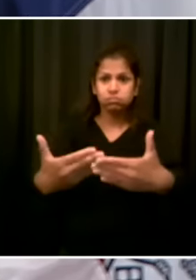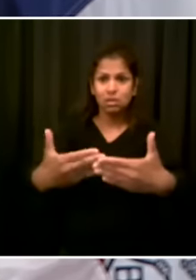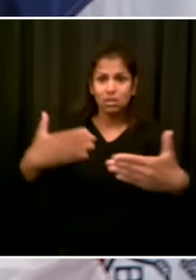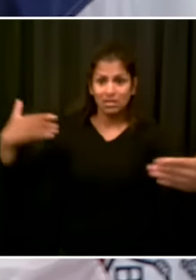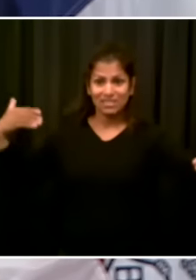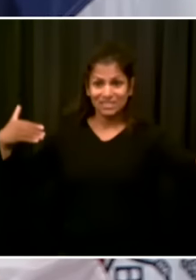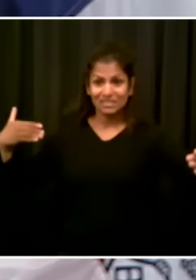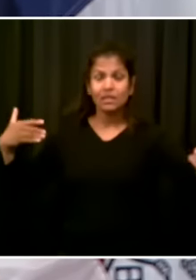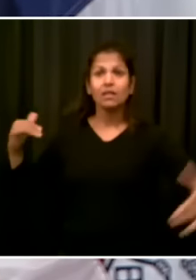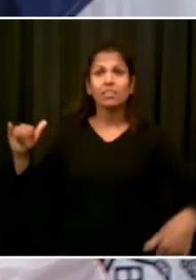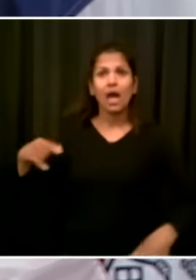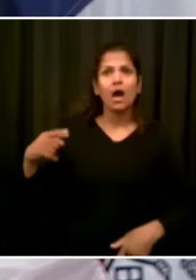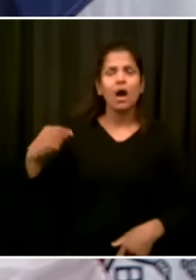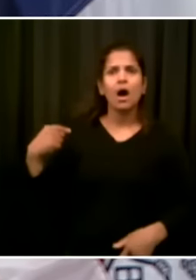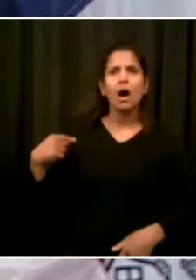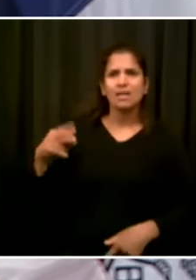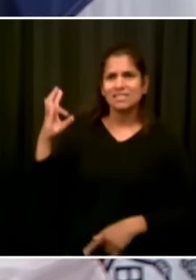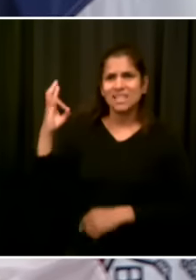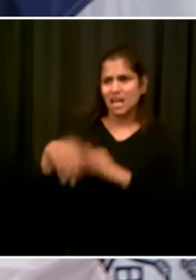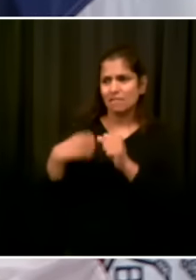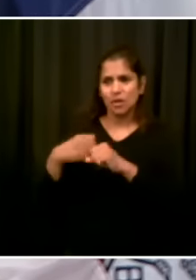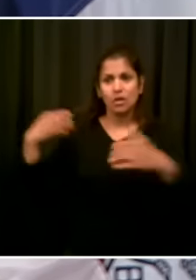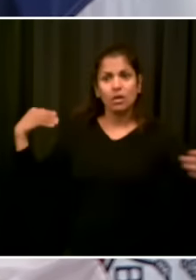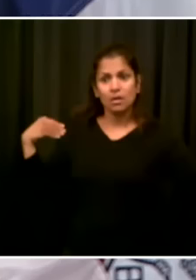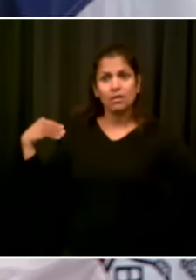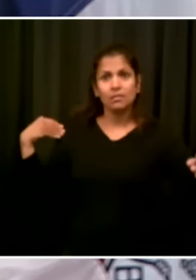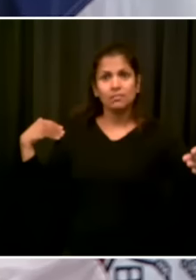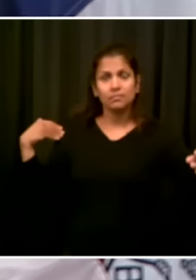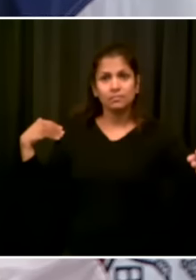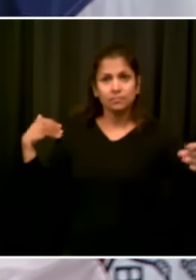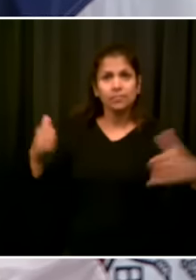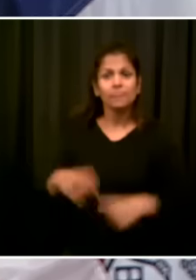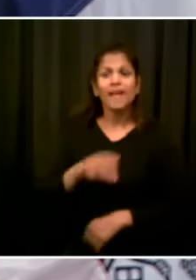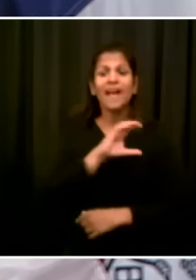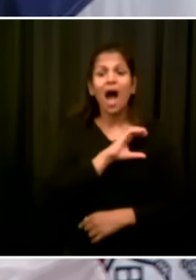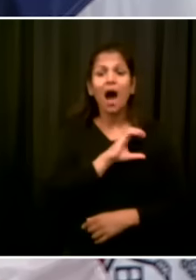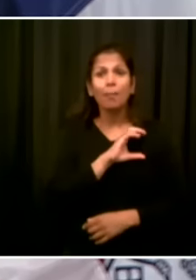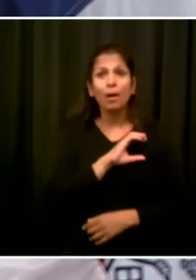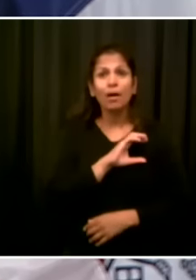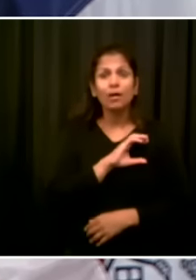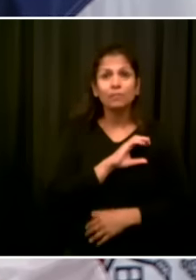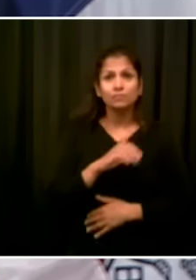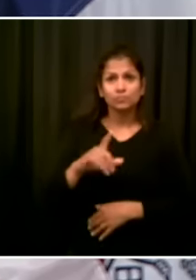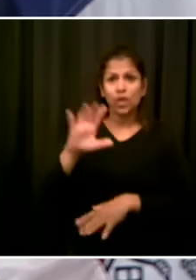IT WAS NOT SPECIFICALLY DESIRABLE TO DO SO.